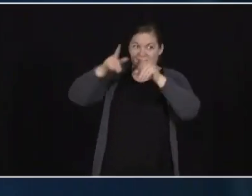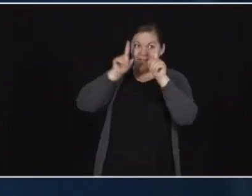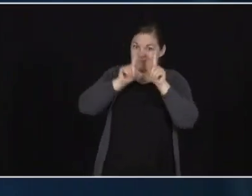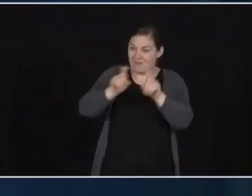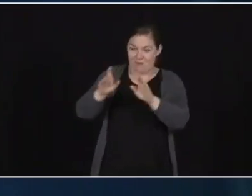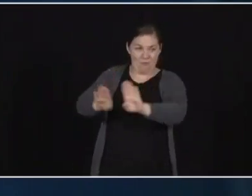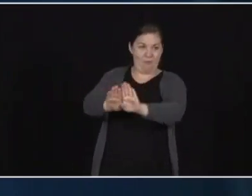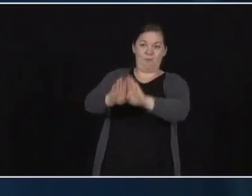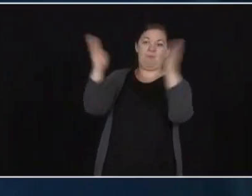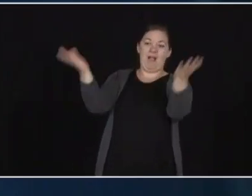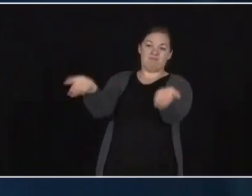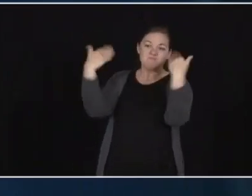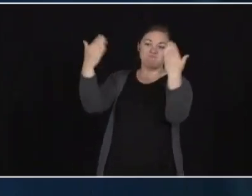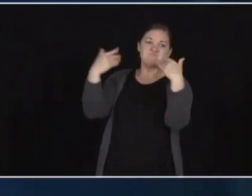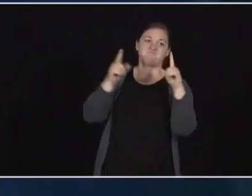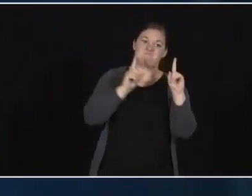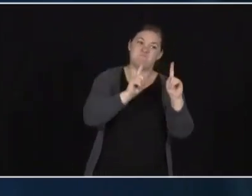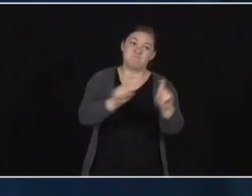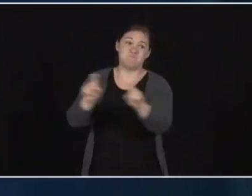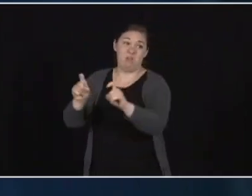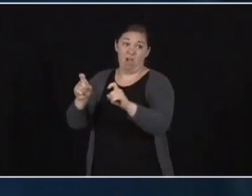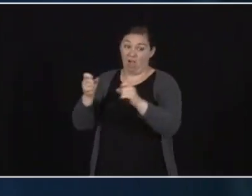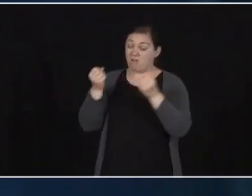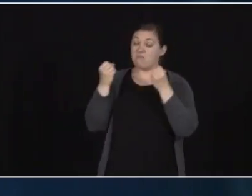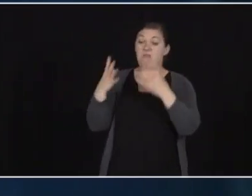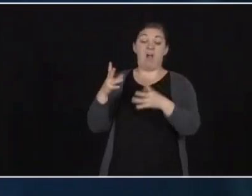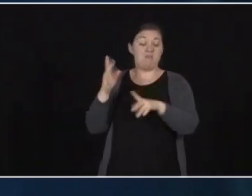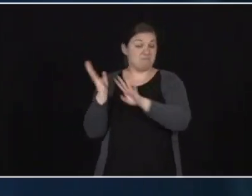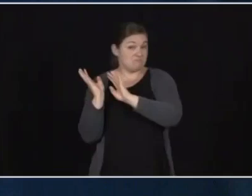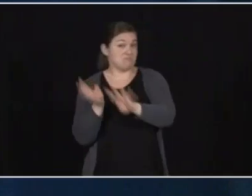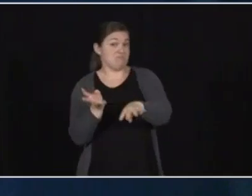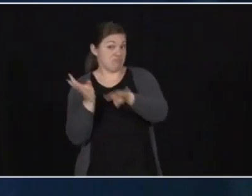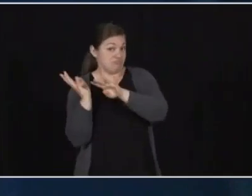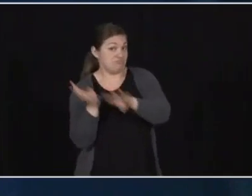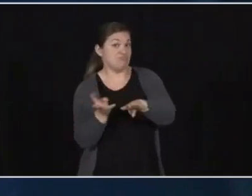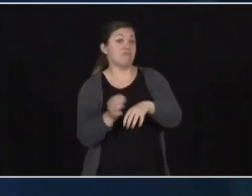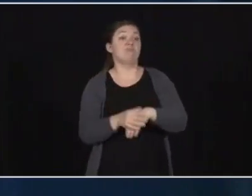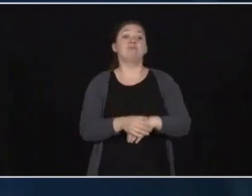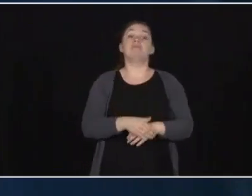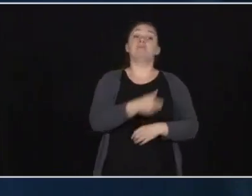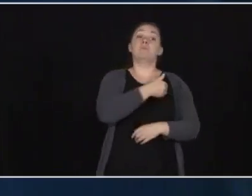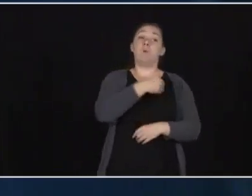to seek testing assessment centers and a number of staff did present the Toronto police and their partner first responders and